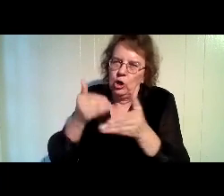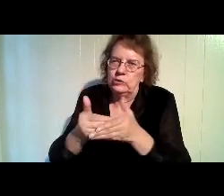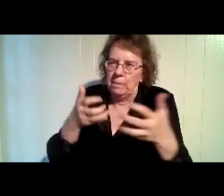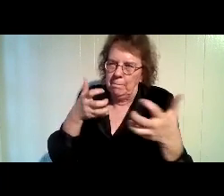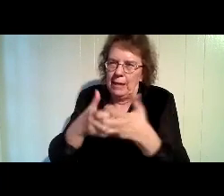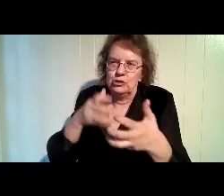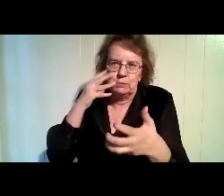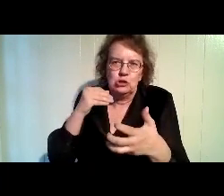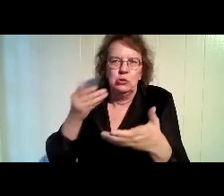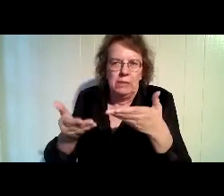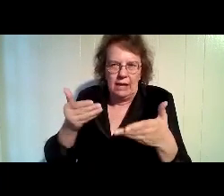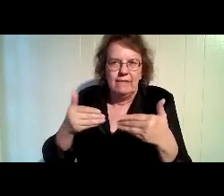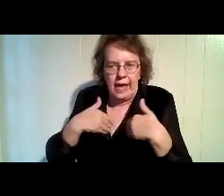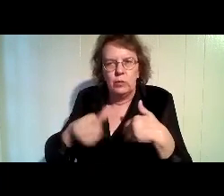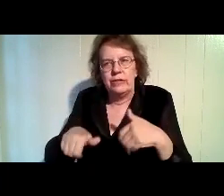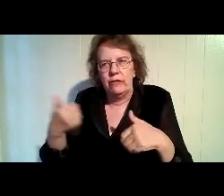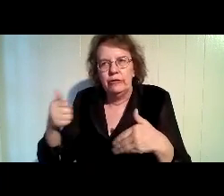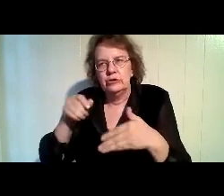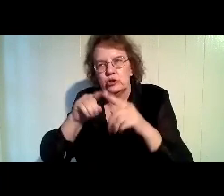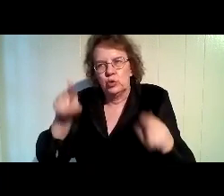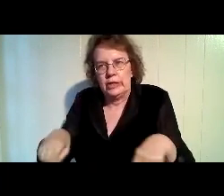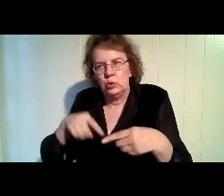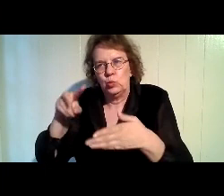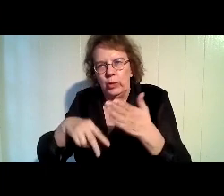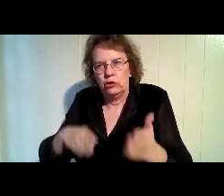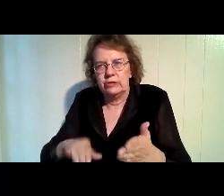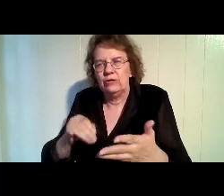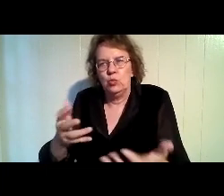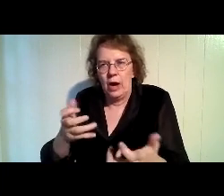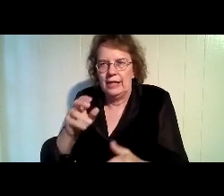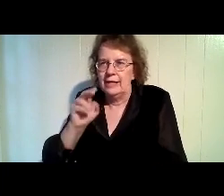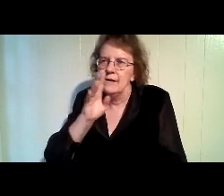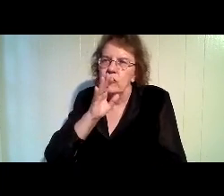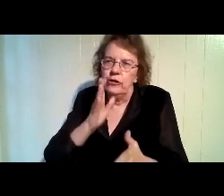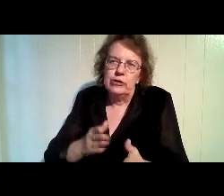have had with other screen readers. If you want narrator to tell you what commands are